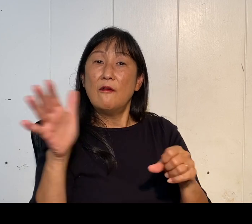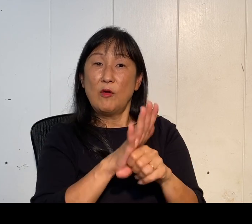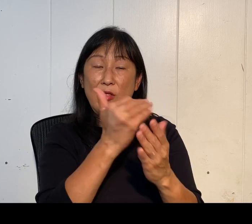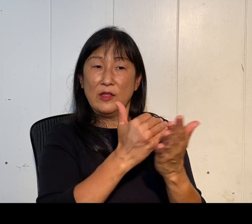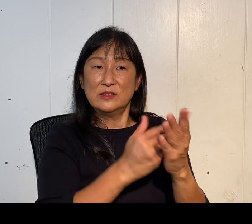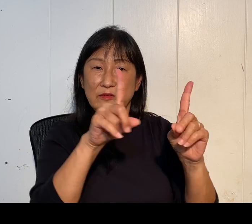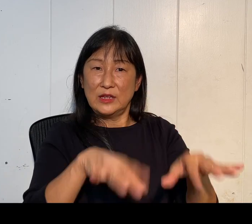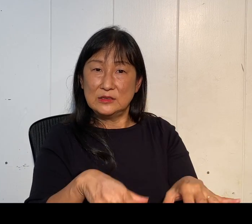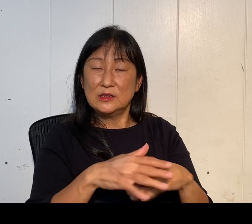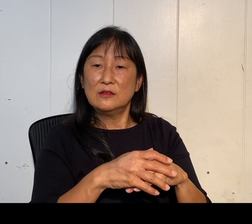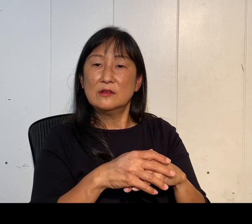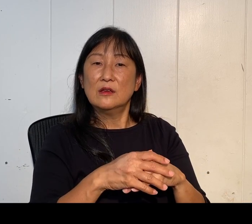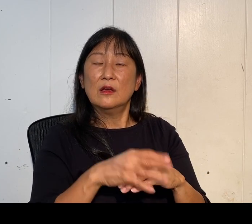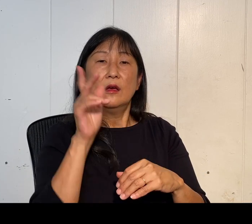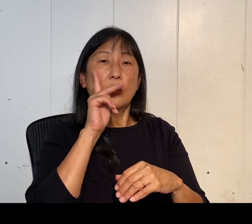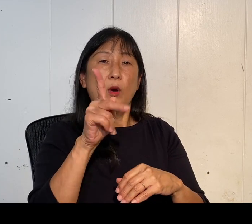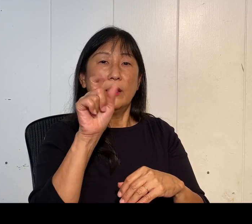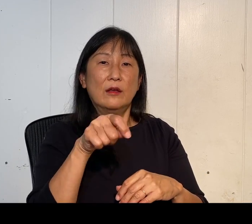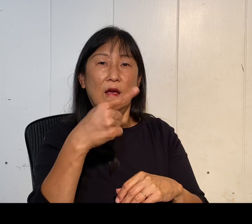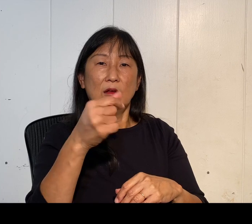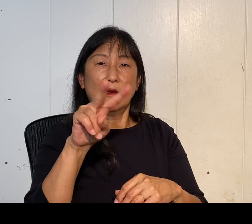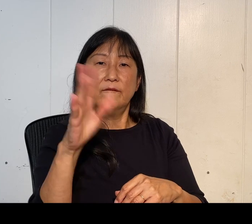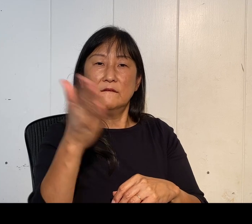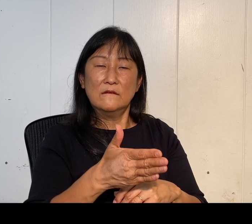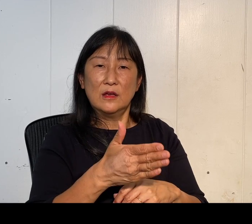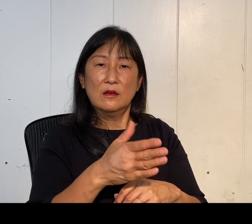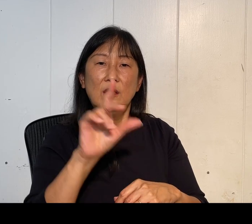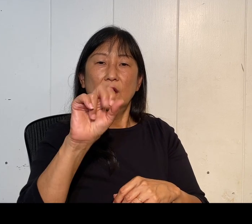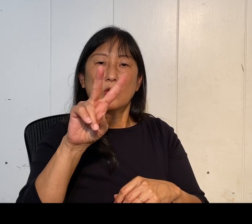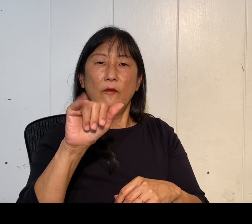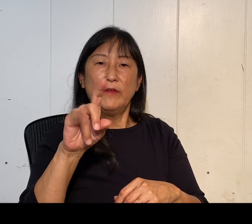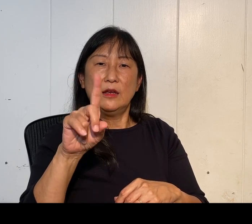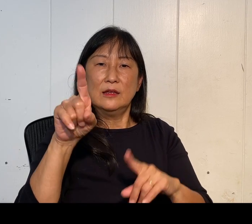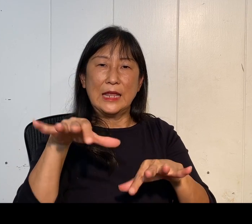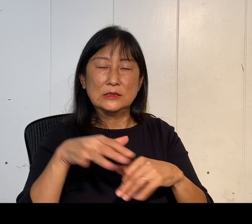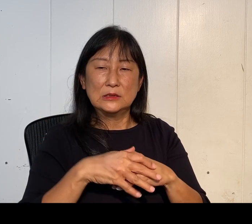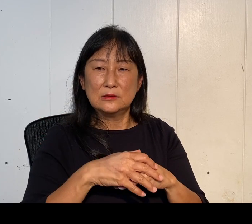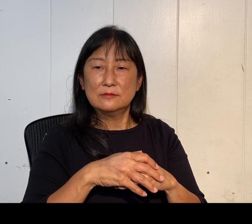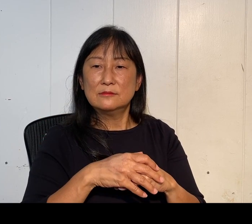For a full list of testing locations, visit Kauai.gov/COVIDtest